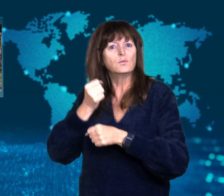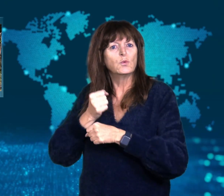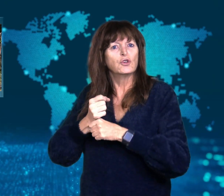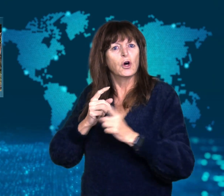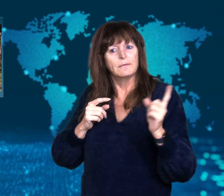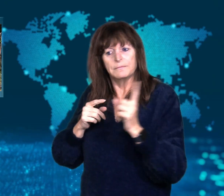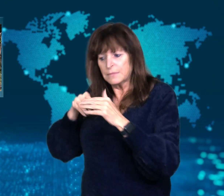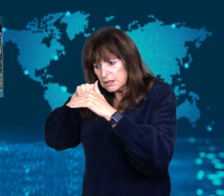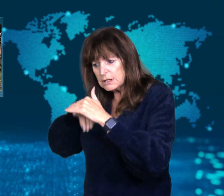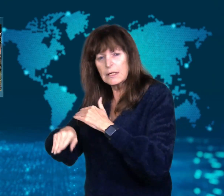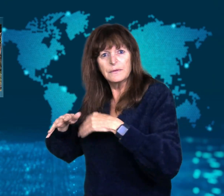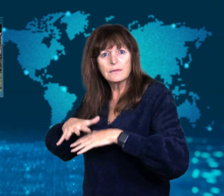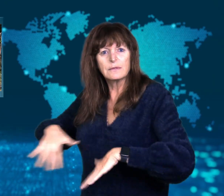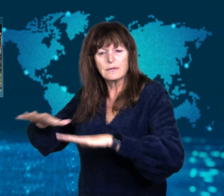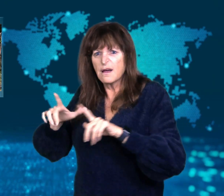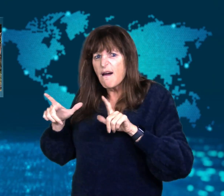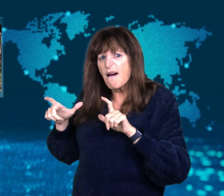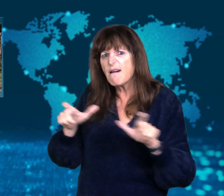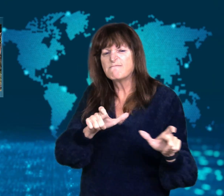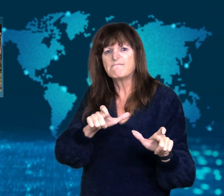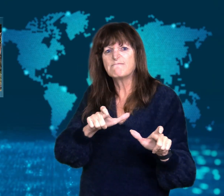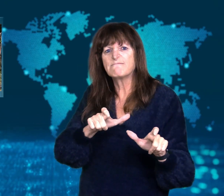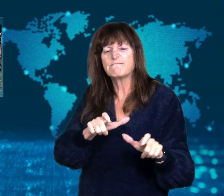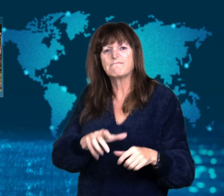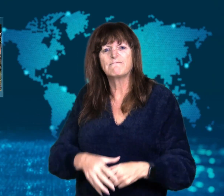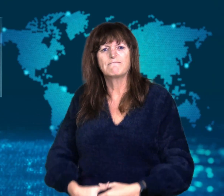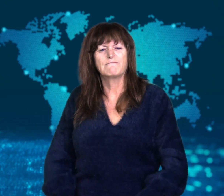from entering the border area.